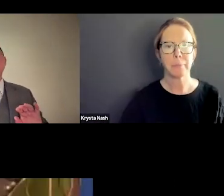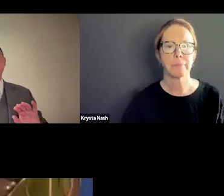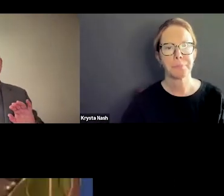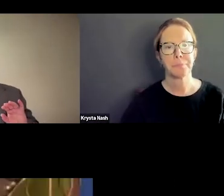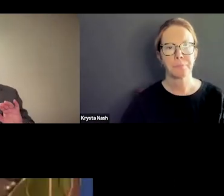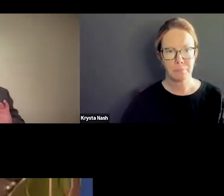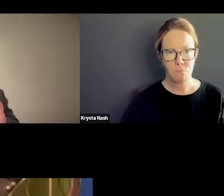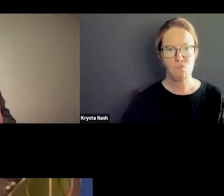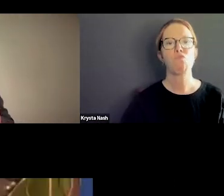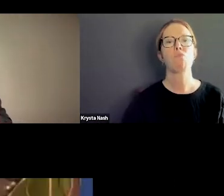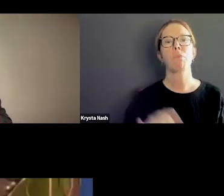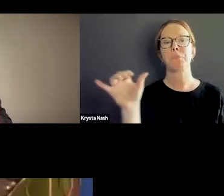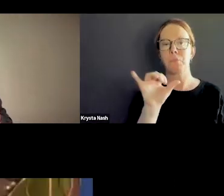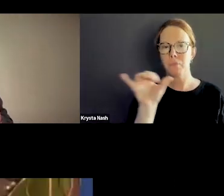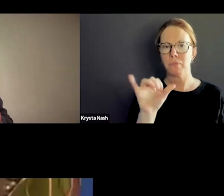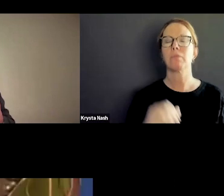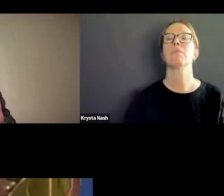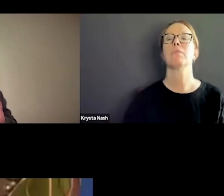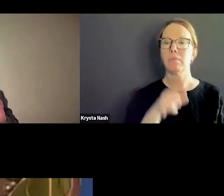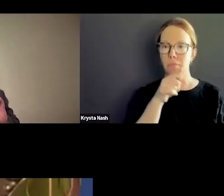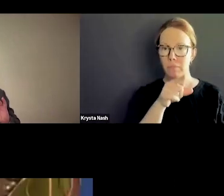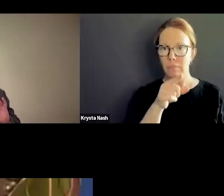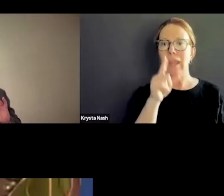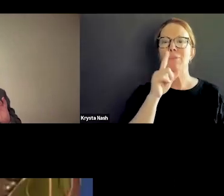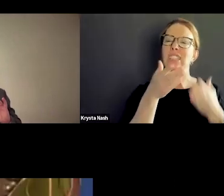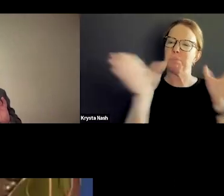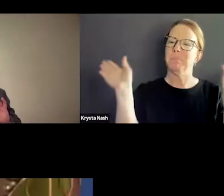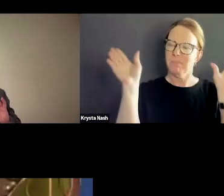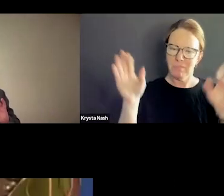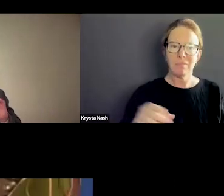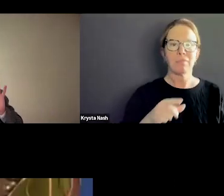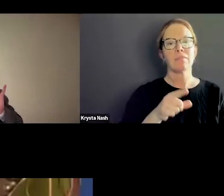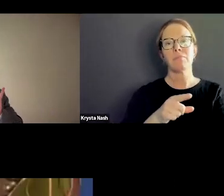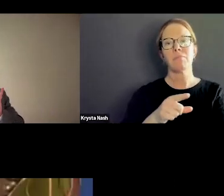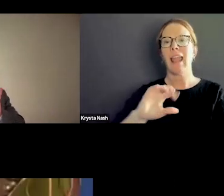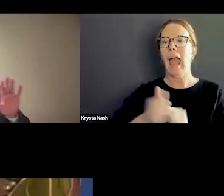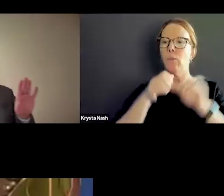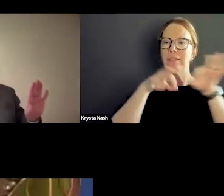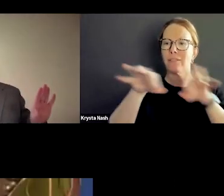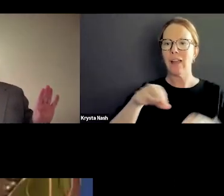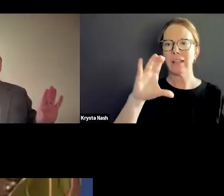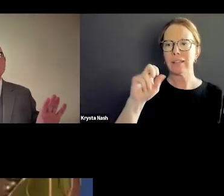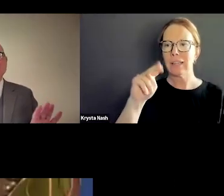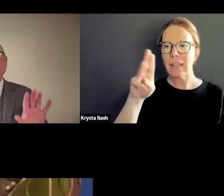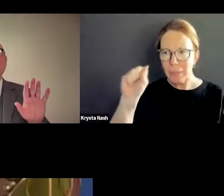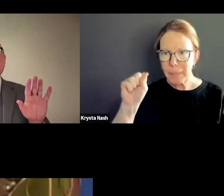Another similar ad that popped up that was kind of generic, this is how we define cannabis. And I will if there's any cannabis researchers here,